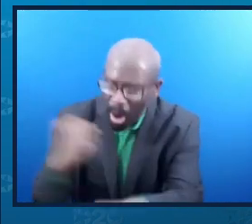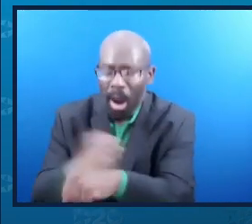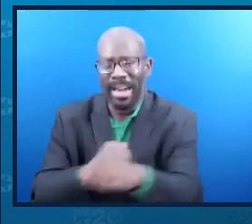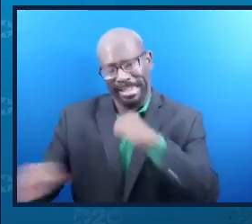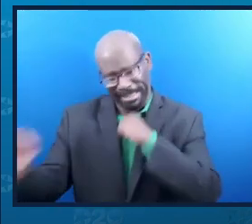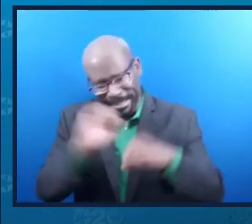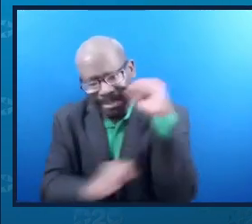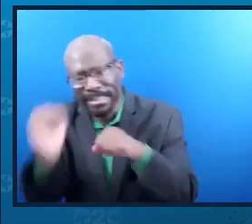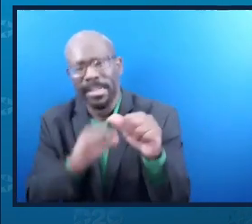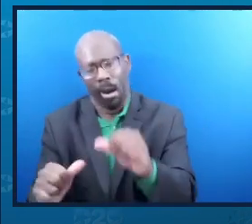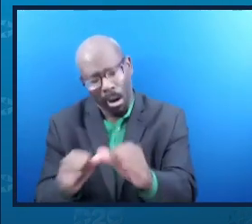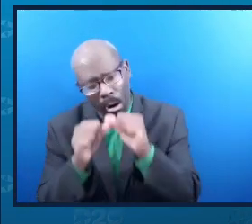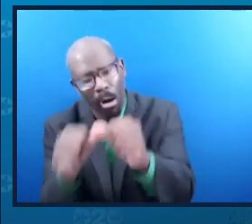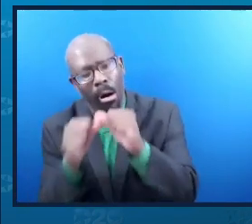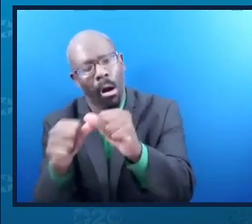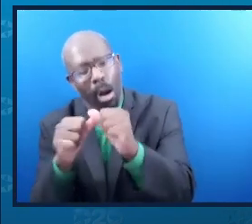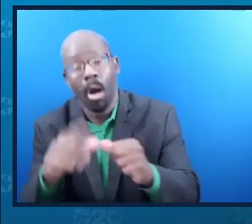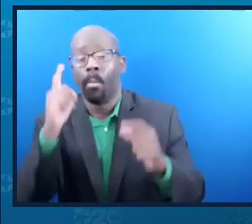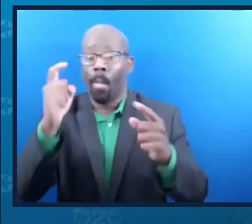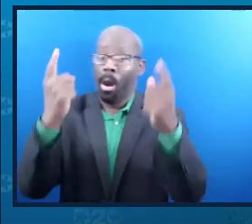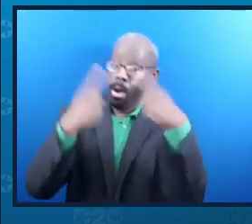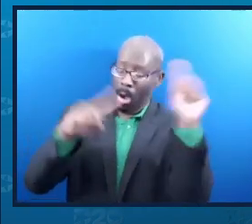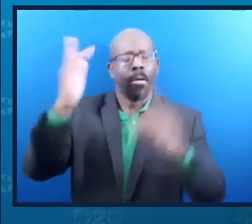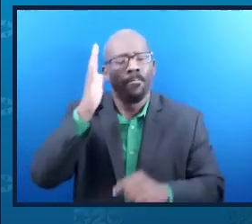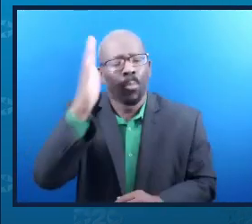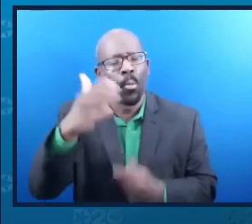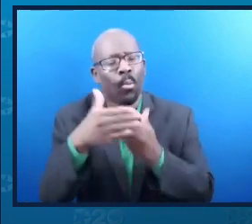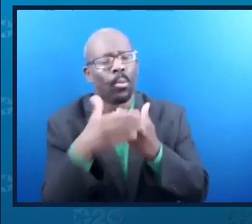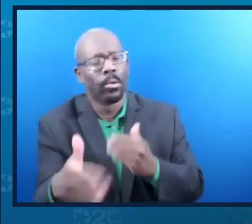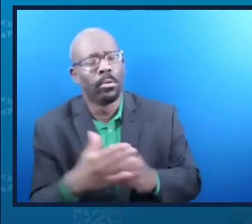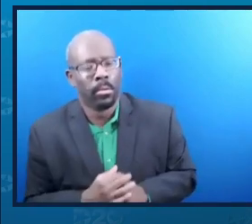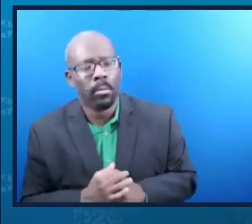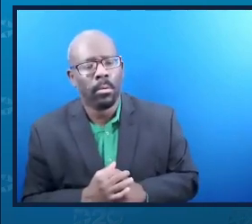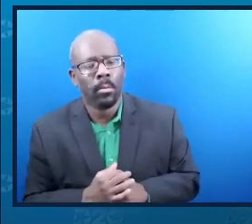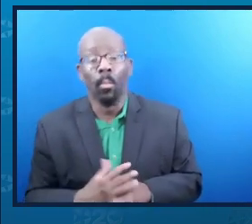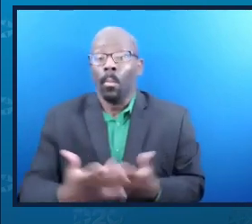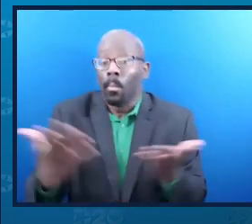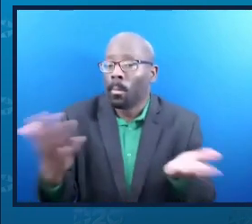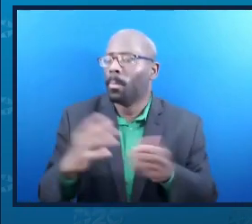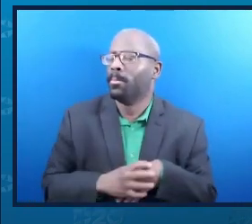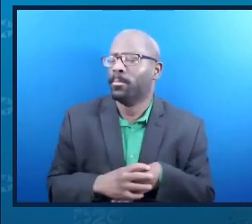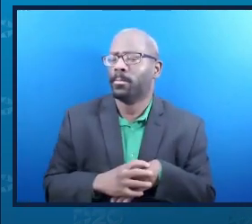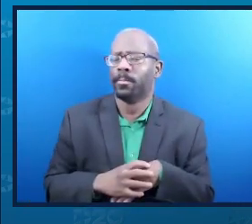WE ARE GOING TO BRING THOSE